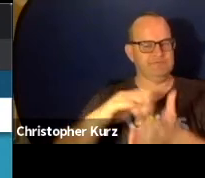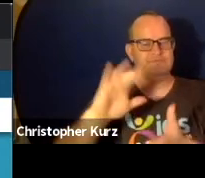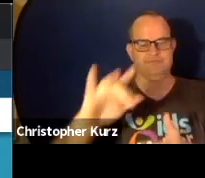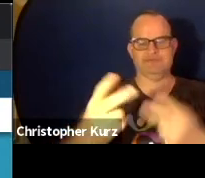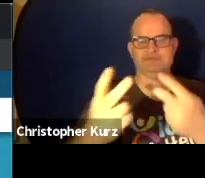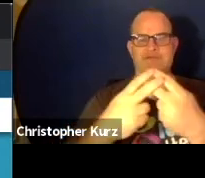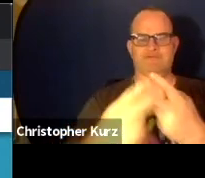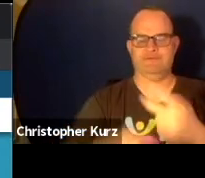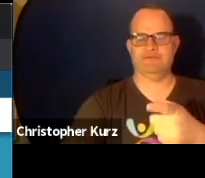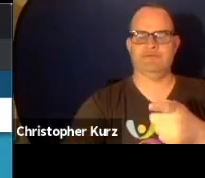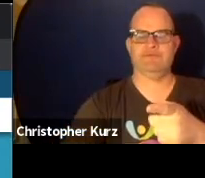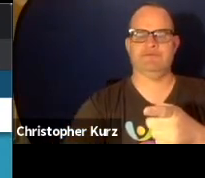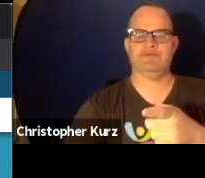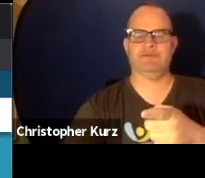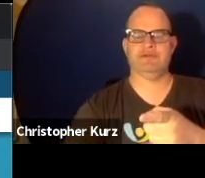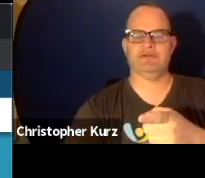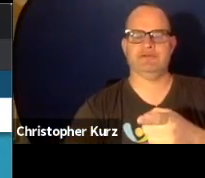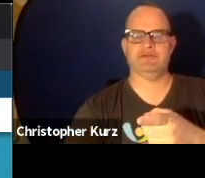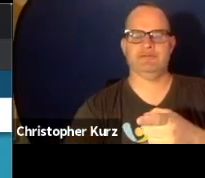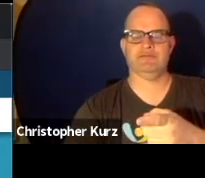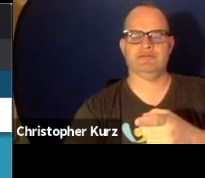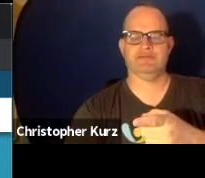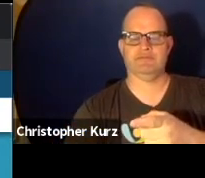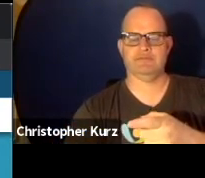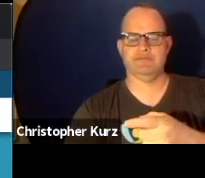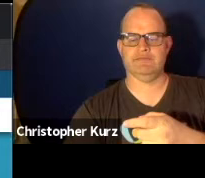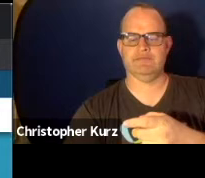and we want to emphasize that we're talking about the